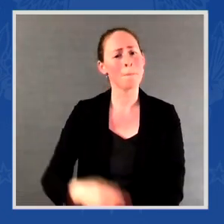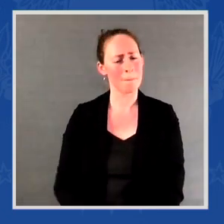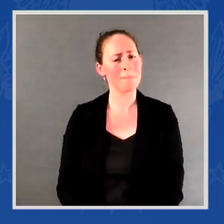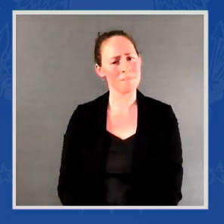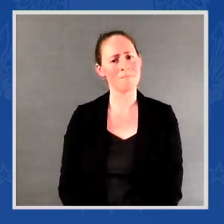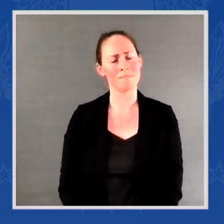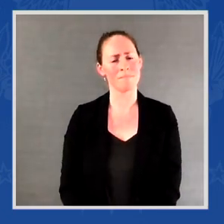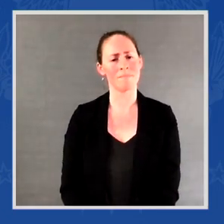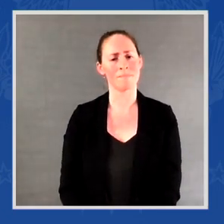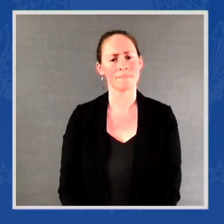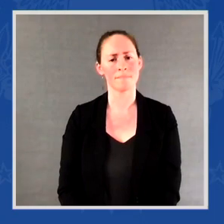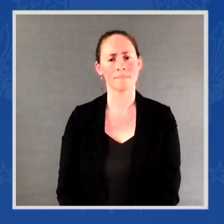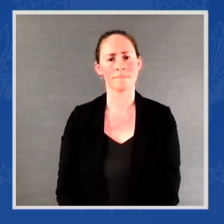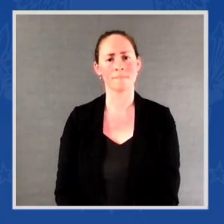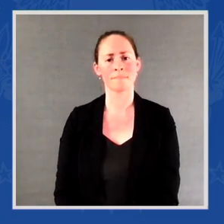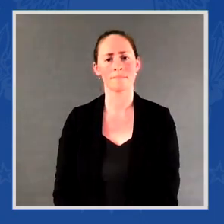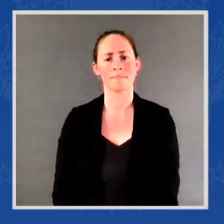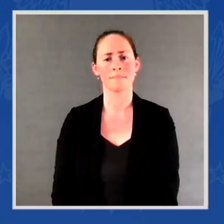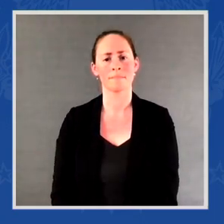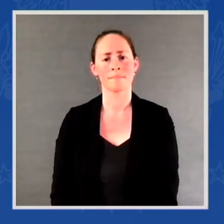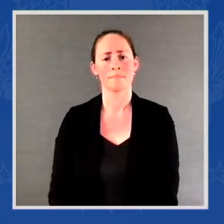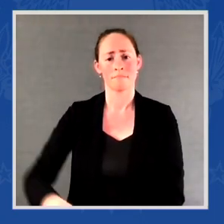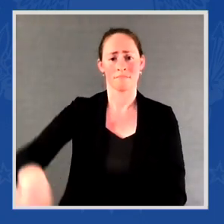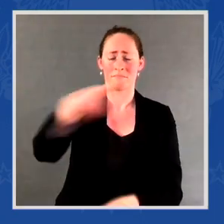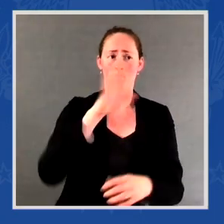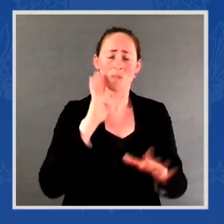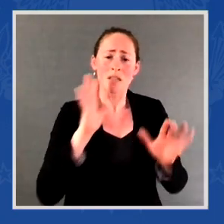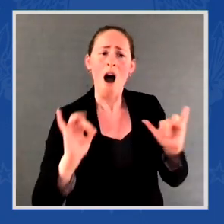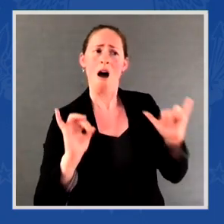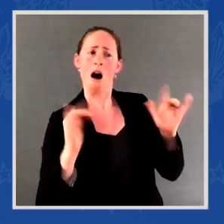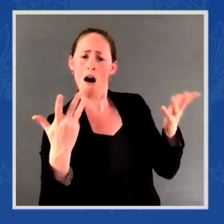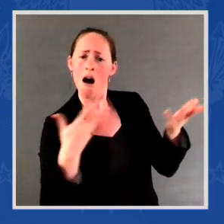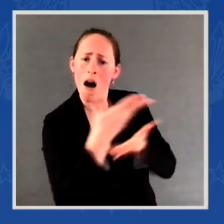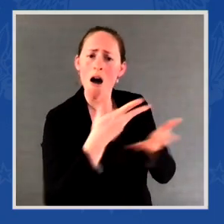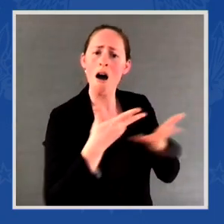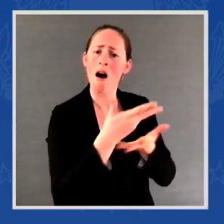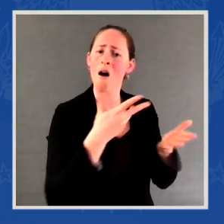people respond to individual relationships, even new ones.